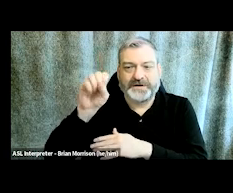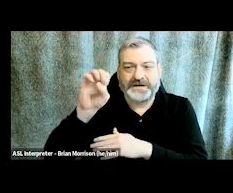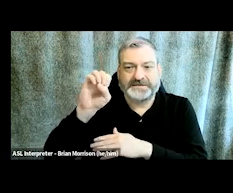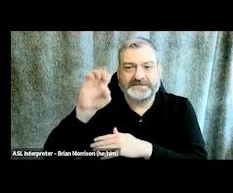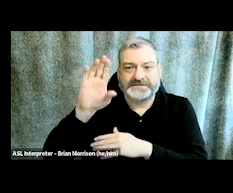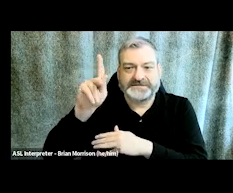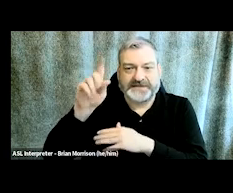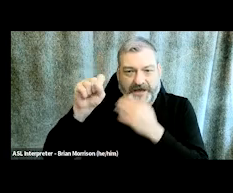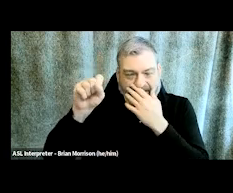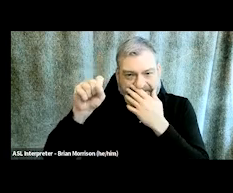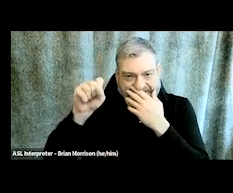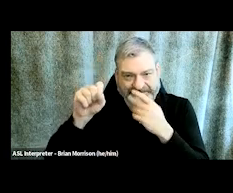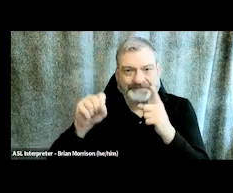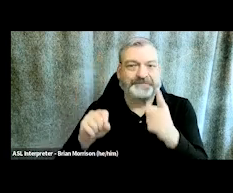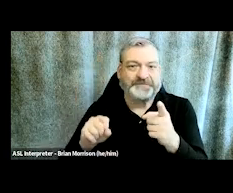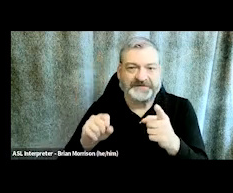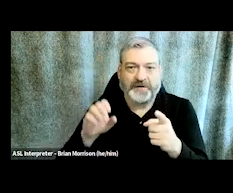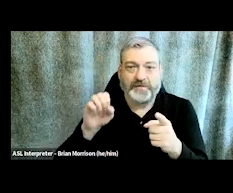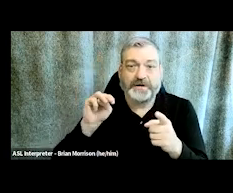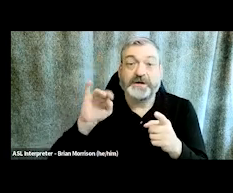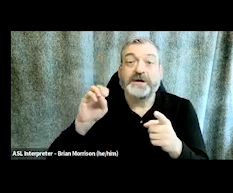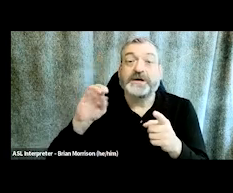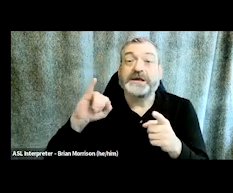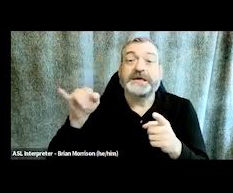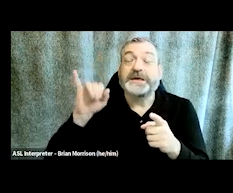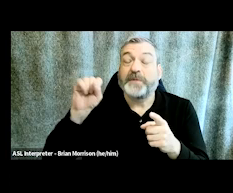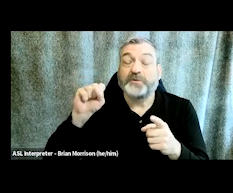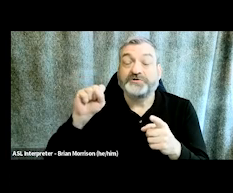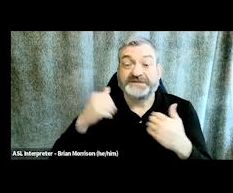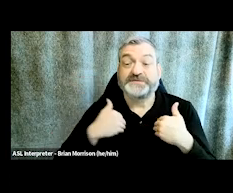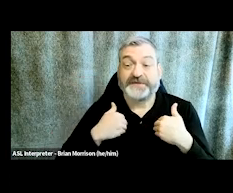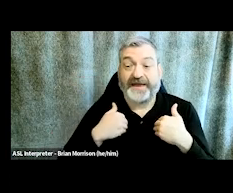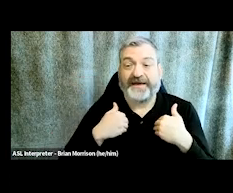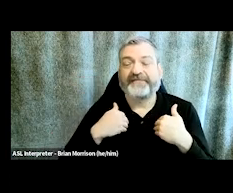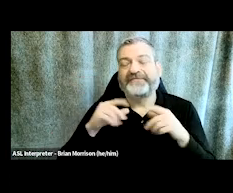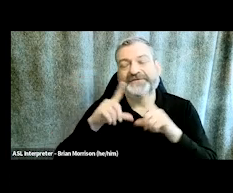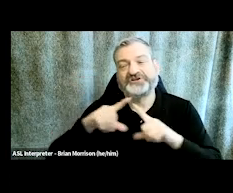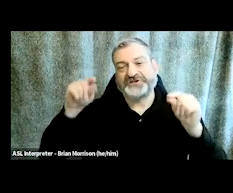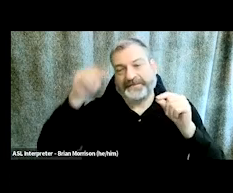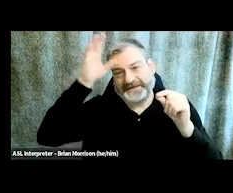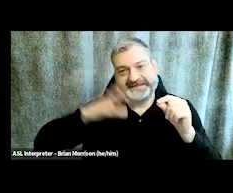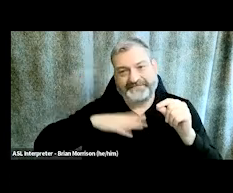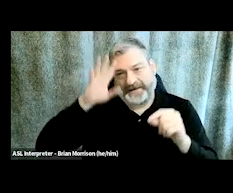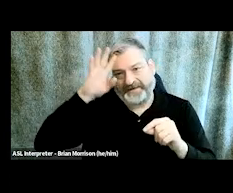by a Japanese gentleman, and the text behind this emoji is just the word flags.